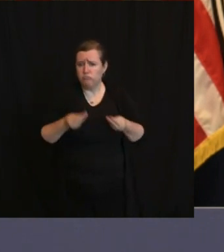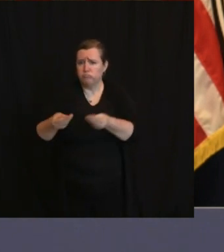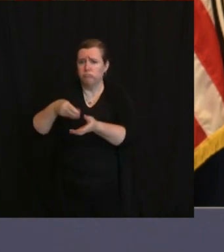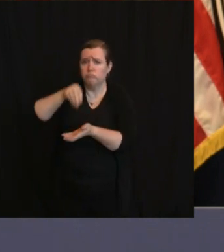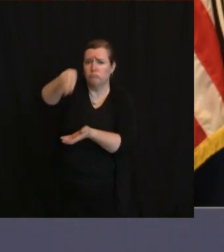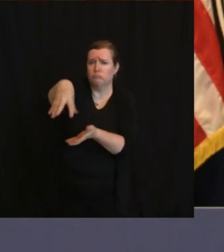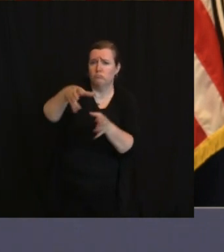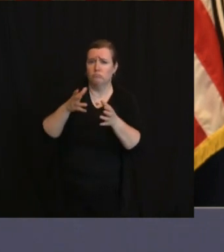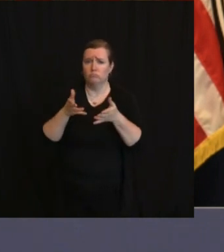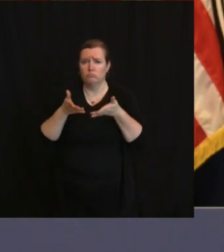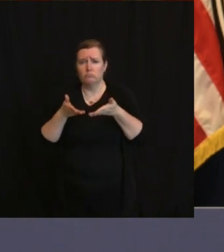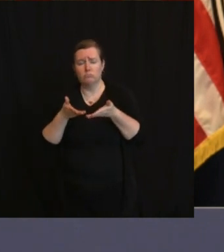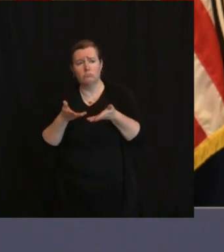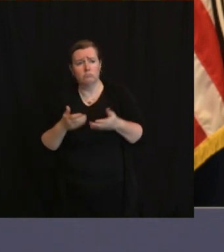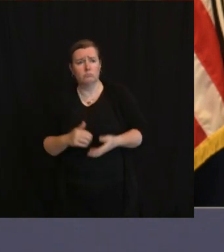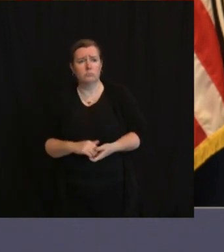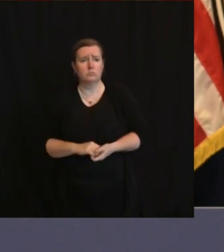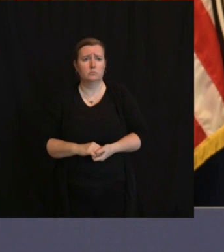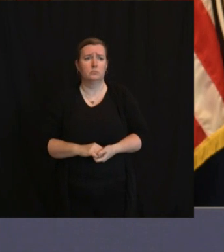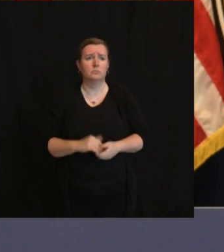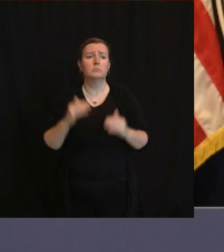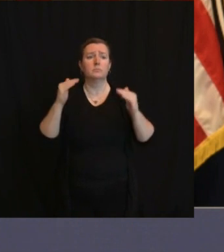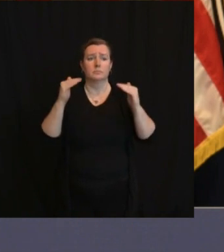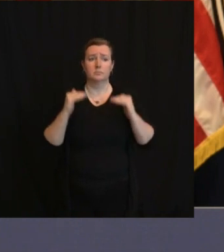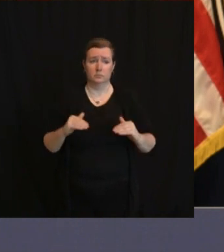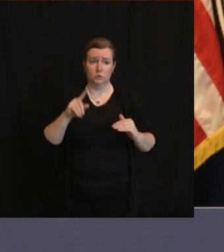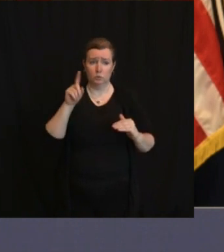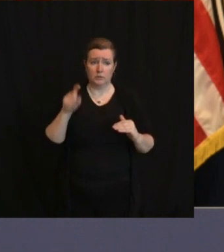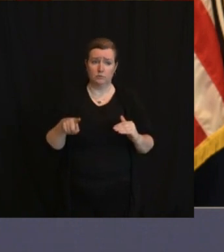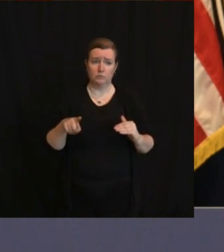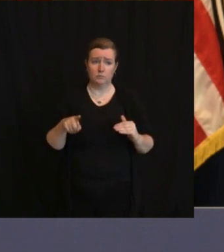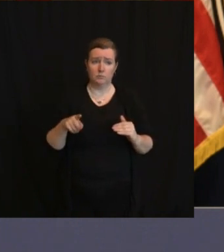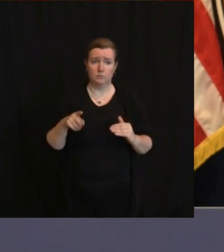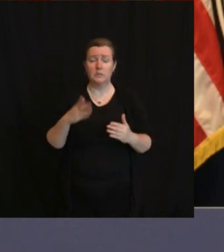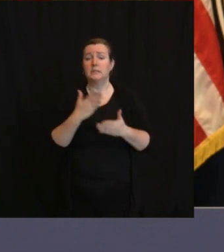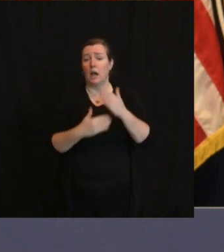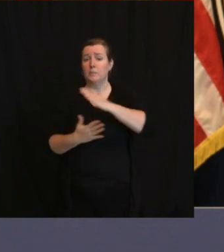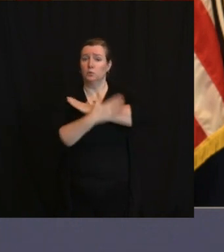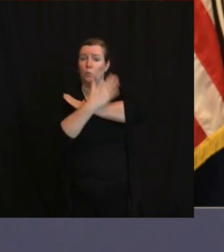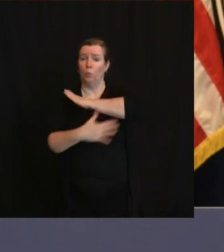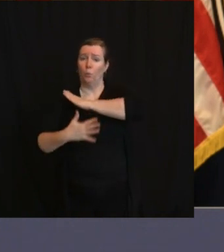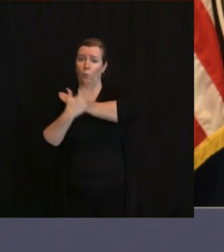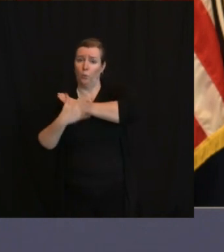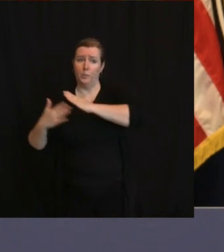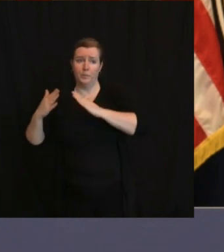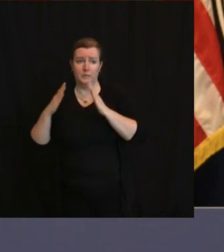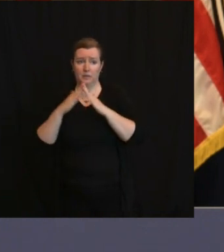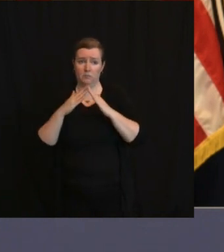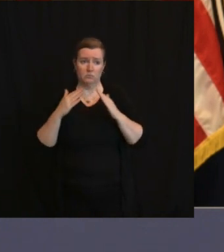PICKING UP FOOD CURBSIDE AND A PAIR OF SHOWERS AND A SPORT SHIRT.